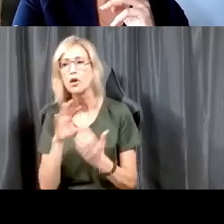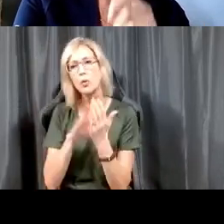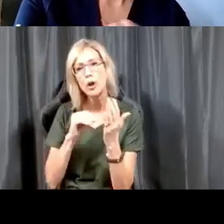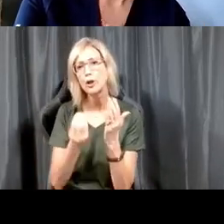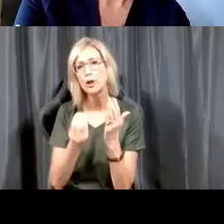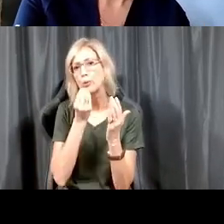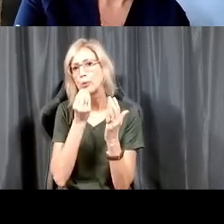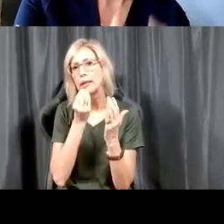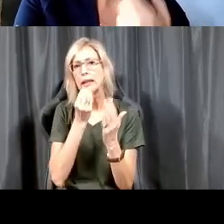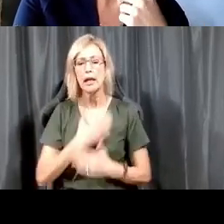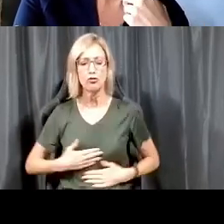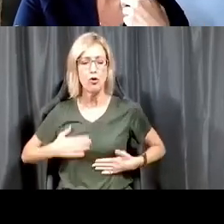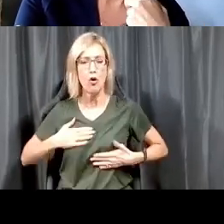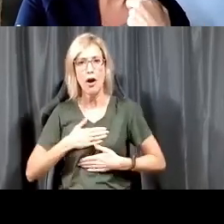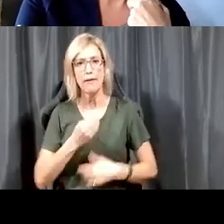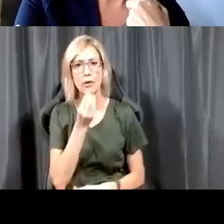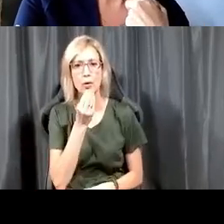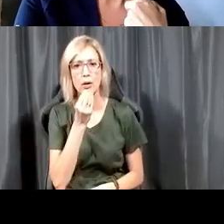They do have stuff about gagging like we talked about.